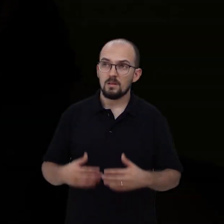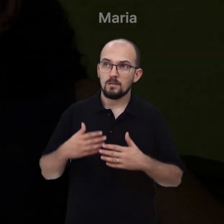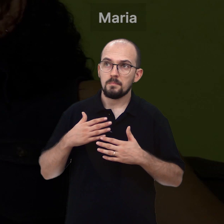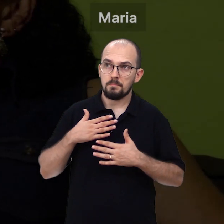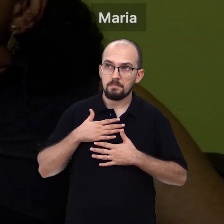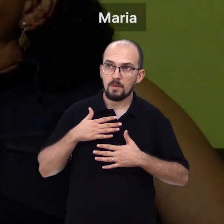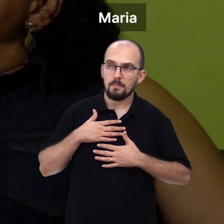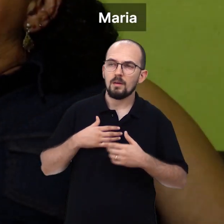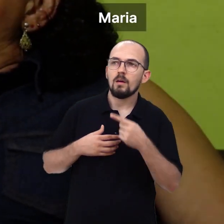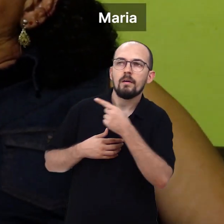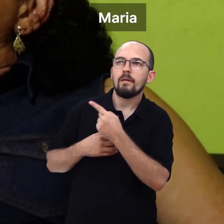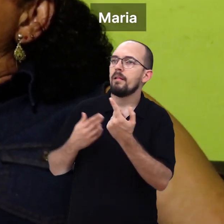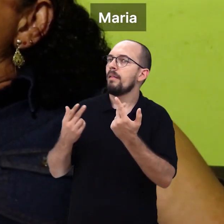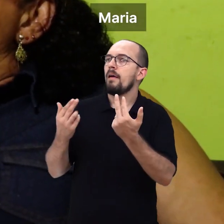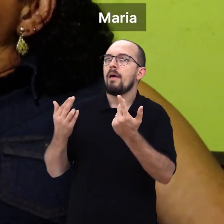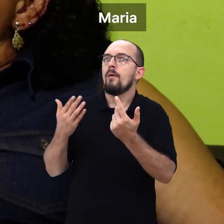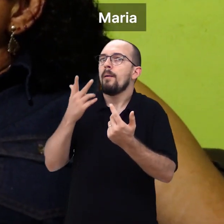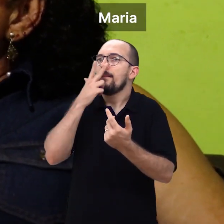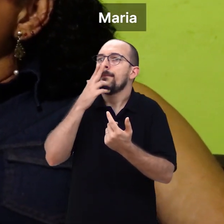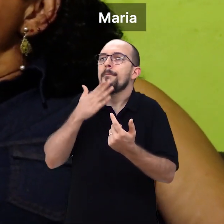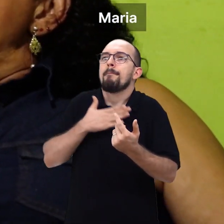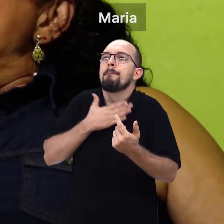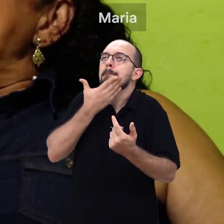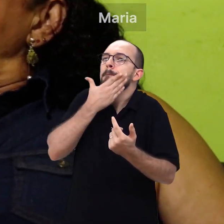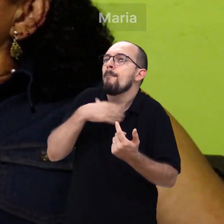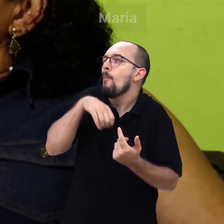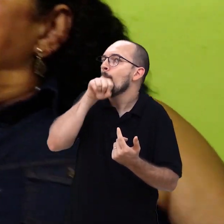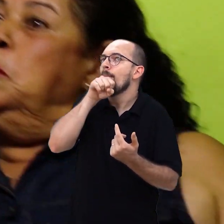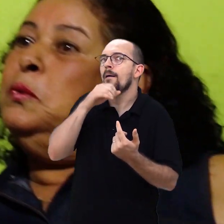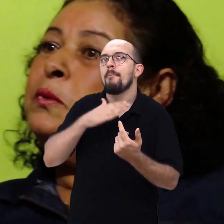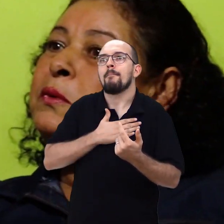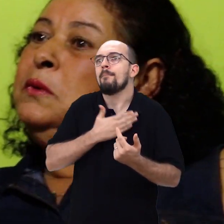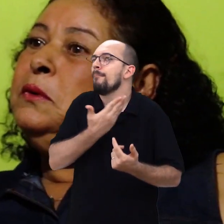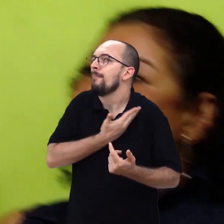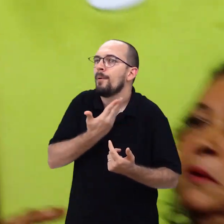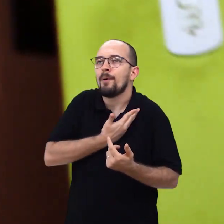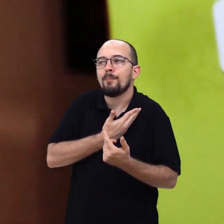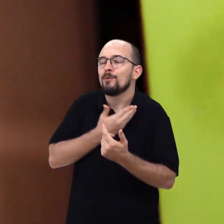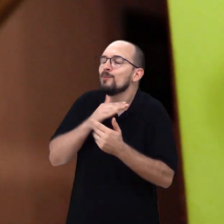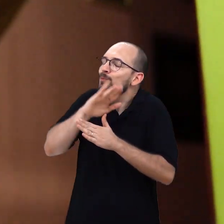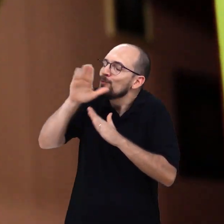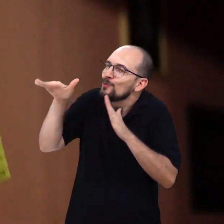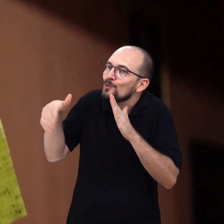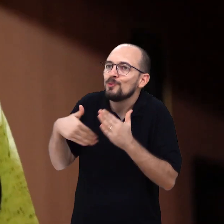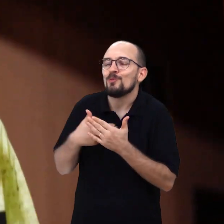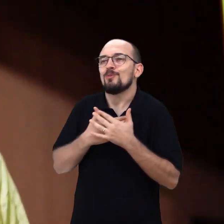[MARIA] He's like a father and a friend for me. He's everything. You know?!